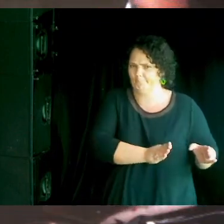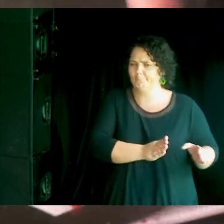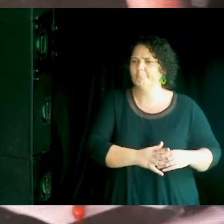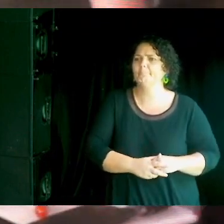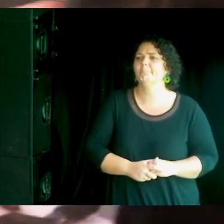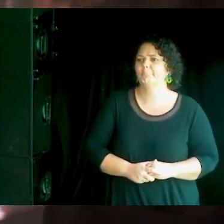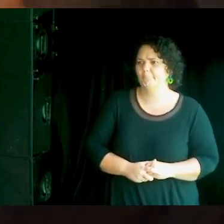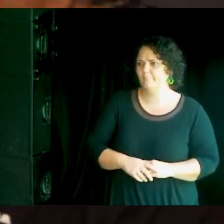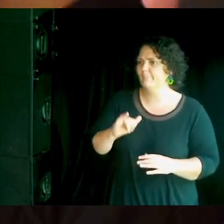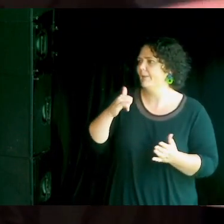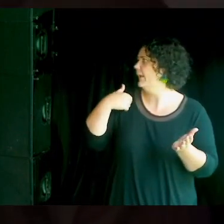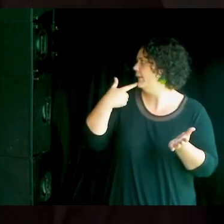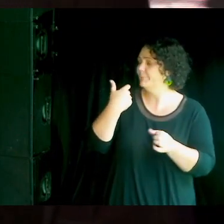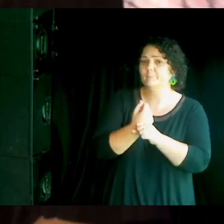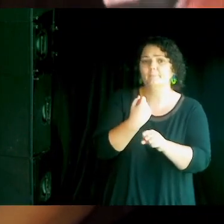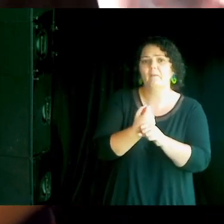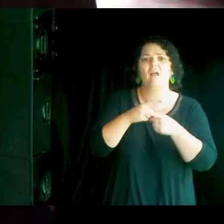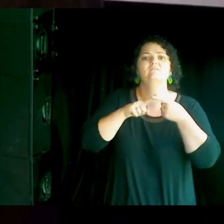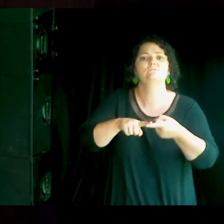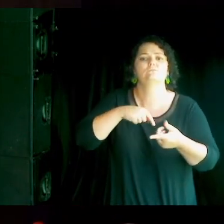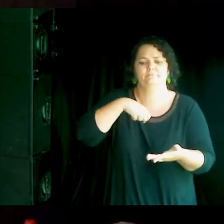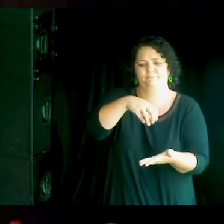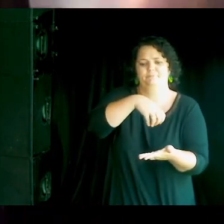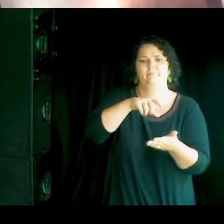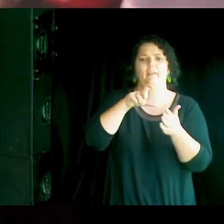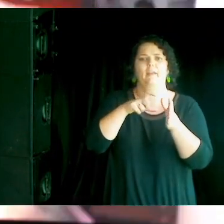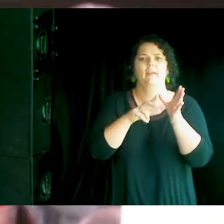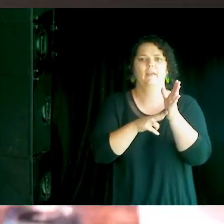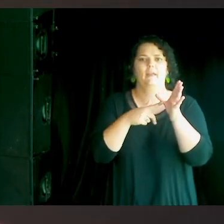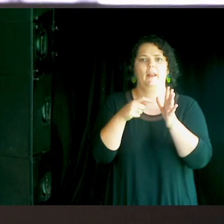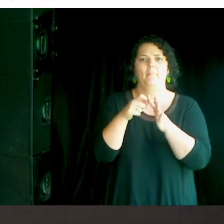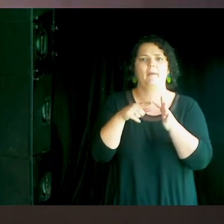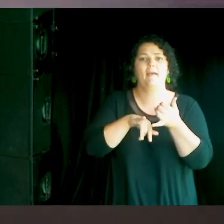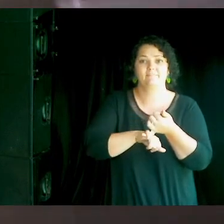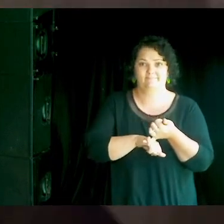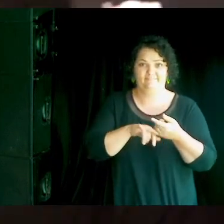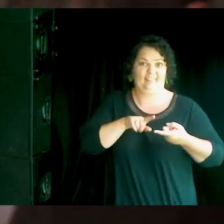so people could taste if they like it okay so with the bowl actually is this my bowl oh